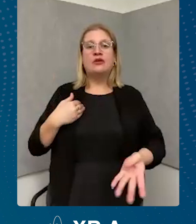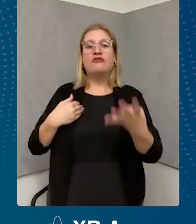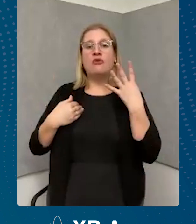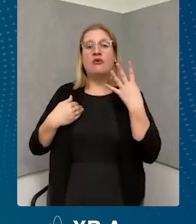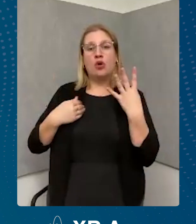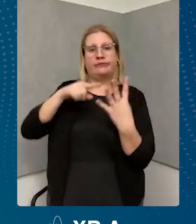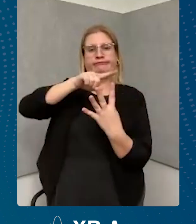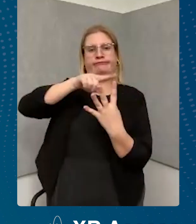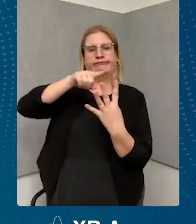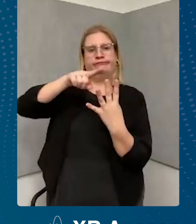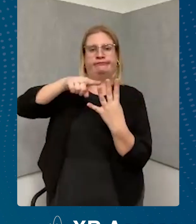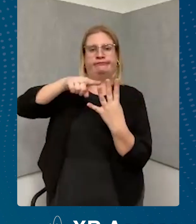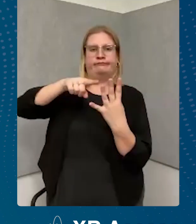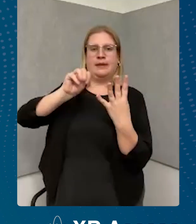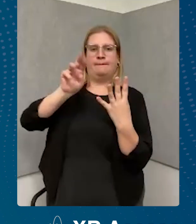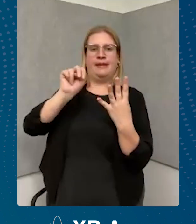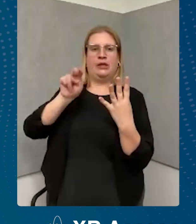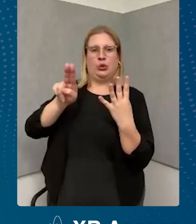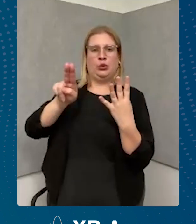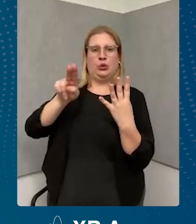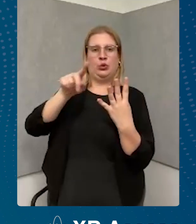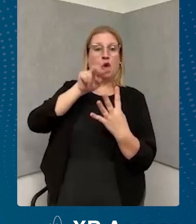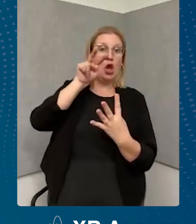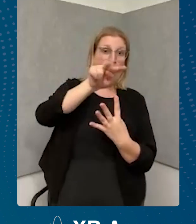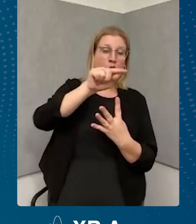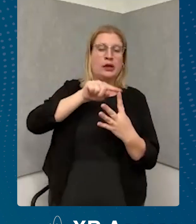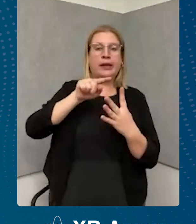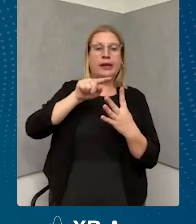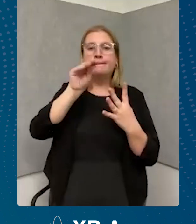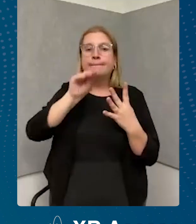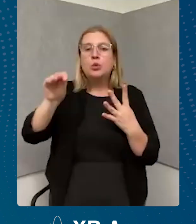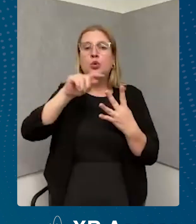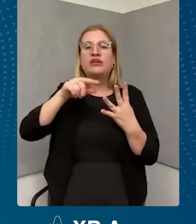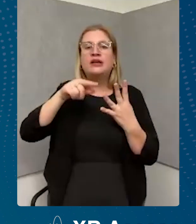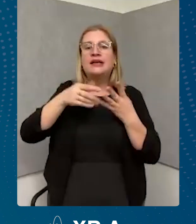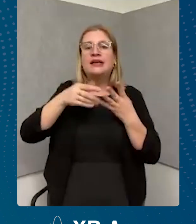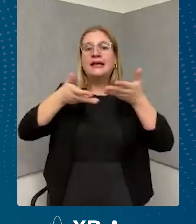We have look, move, interact and settings.